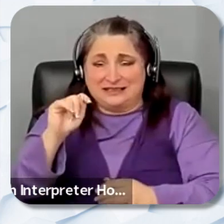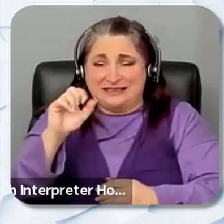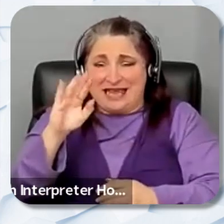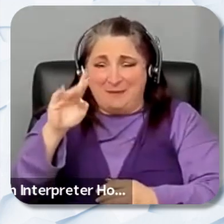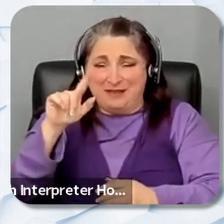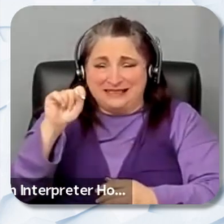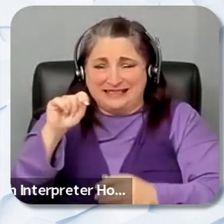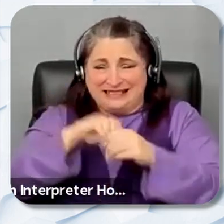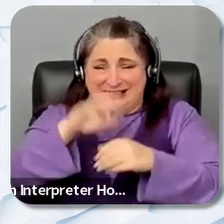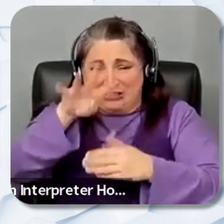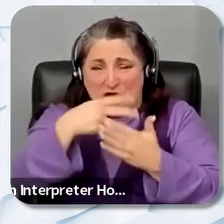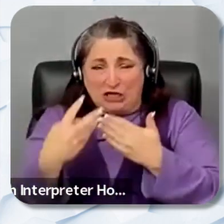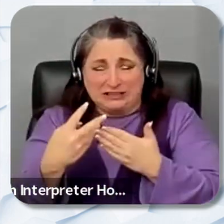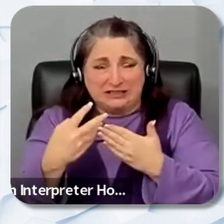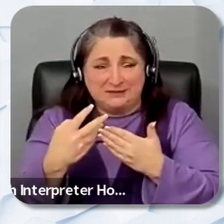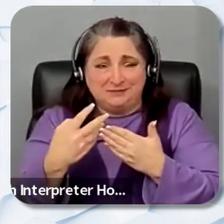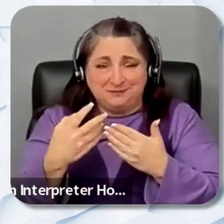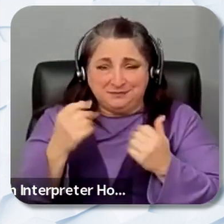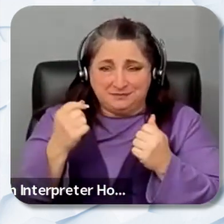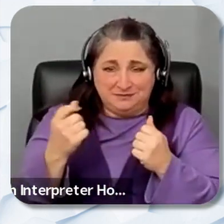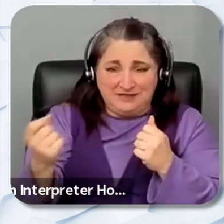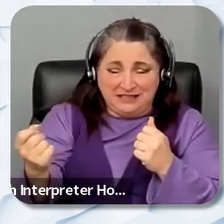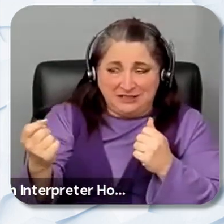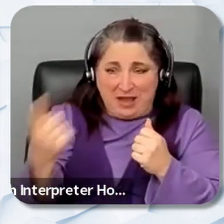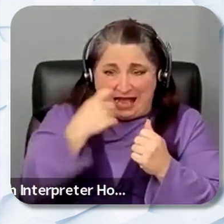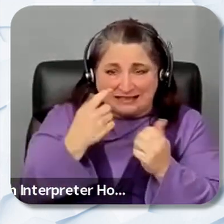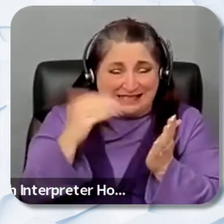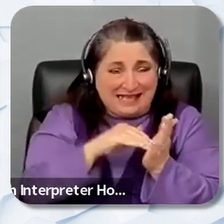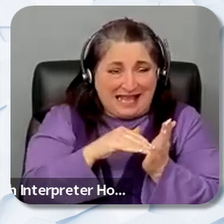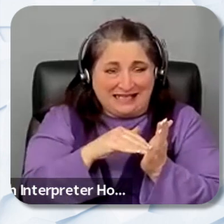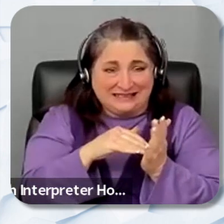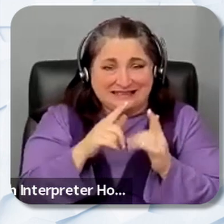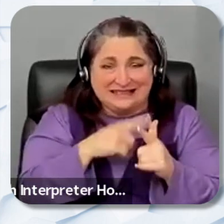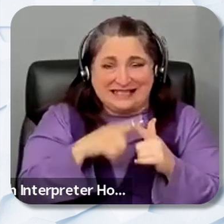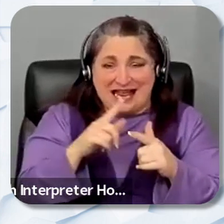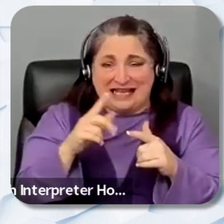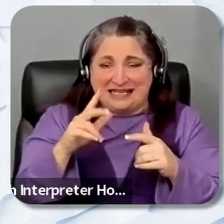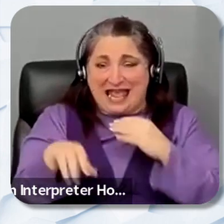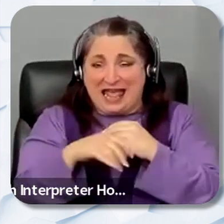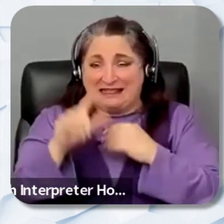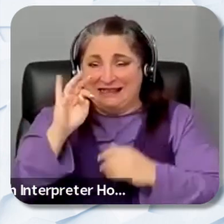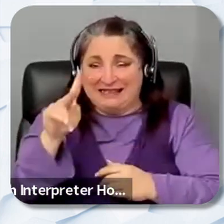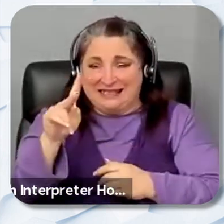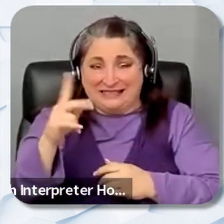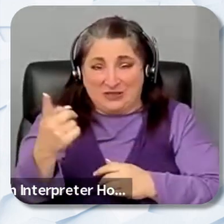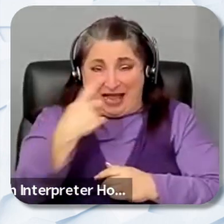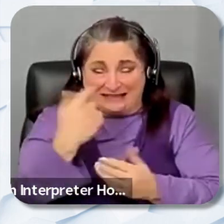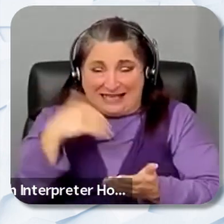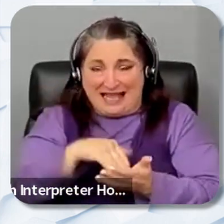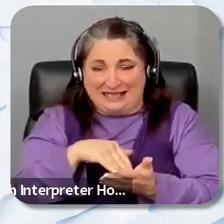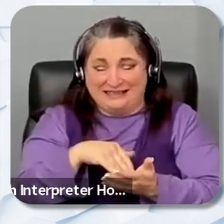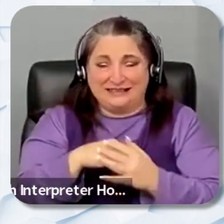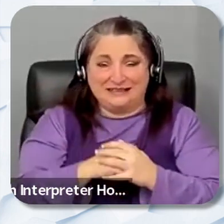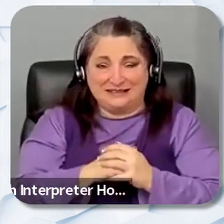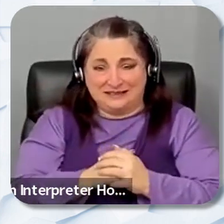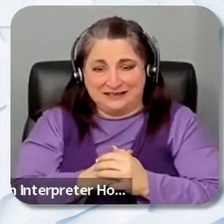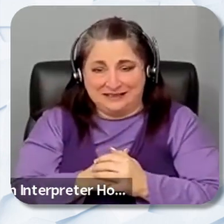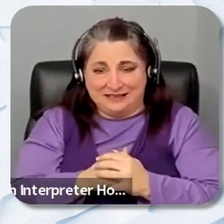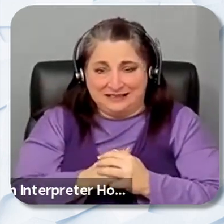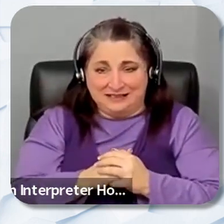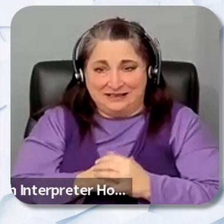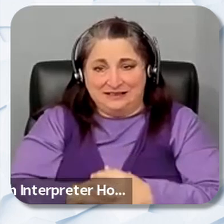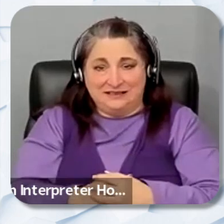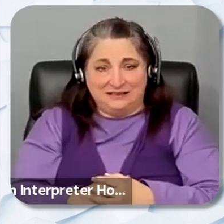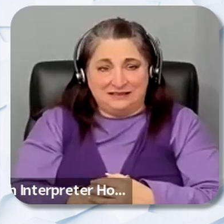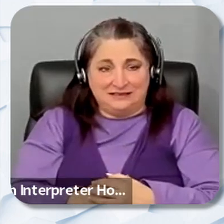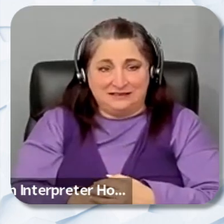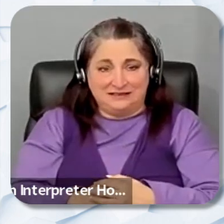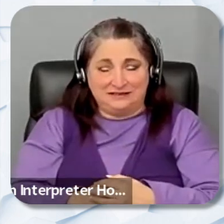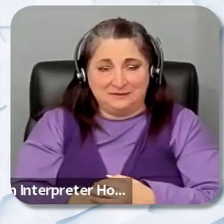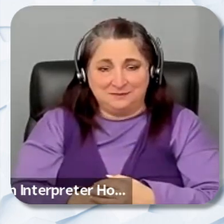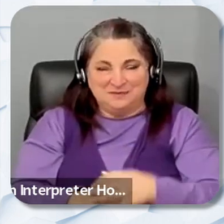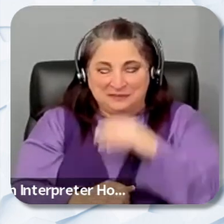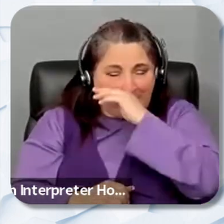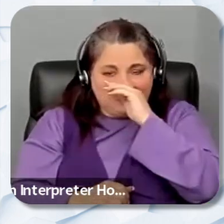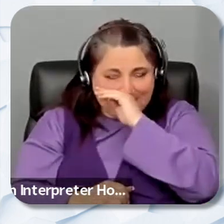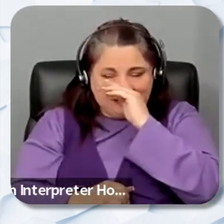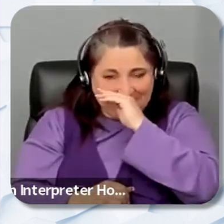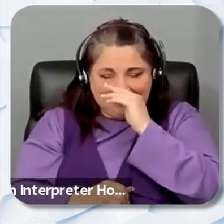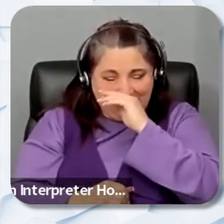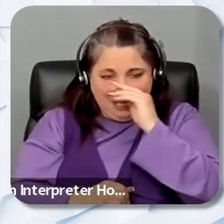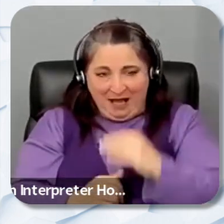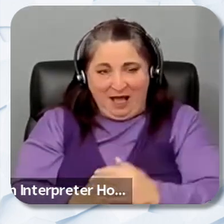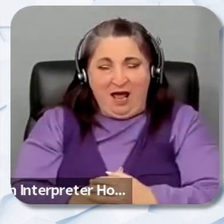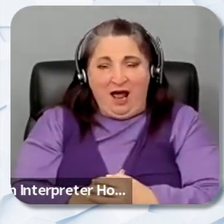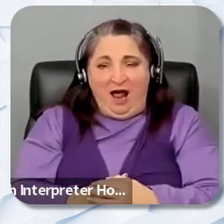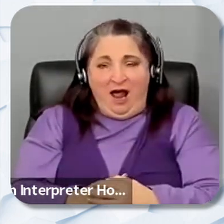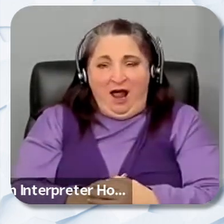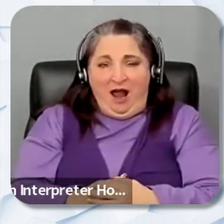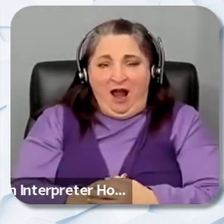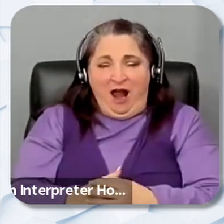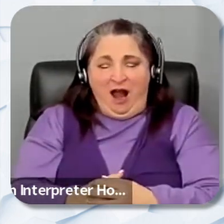throw the link in. I didn't. Thanks. Somebody will please ask that question. So there are